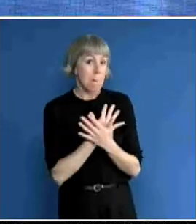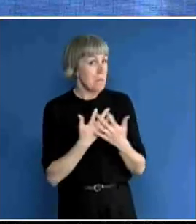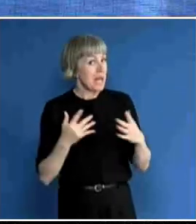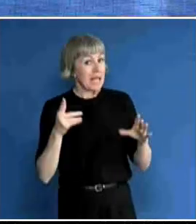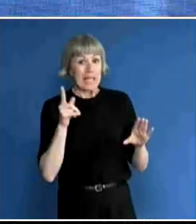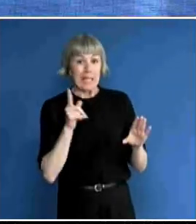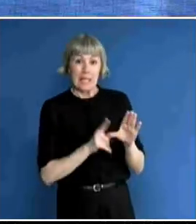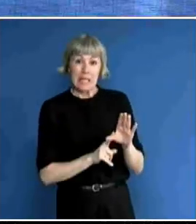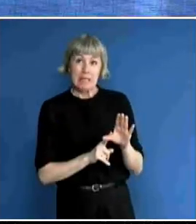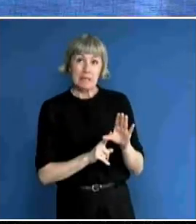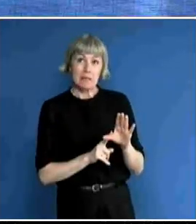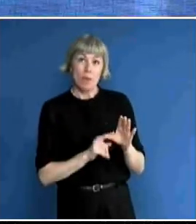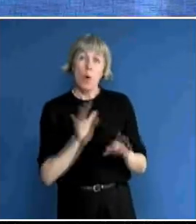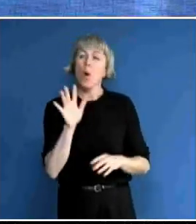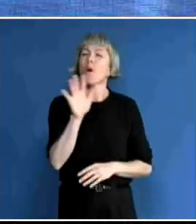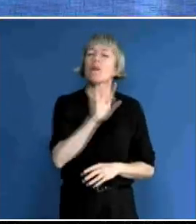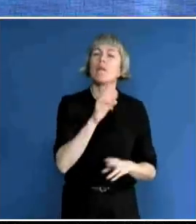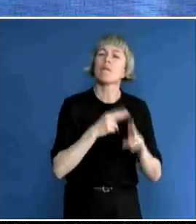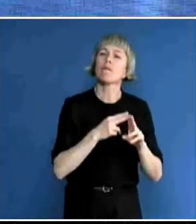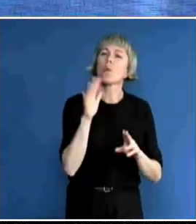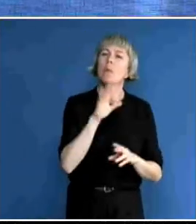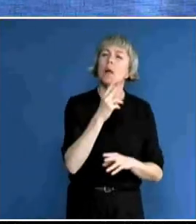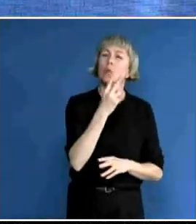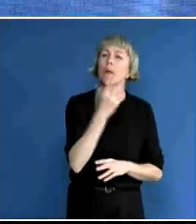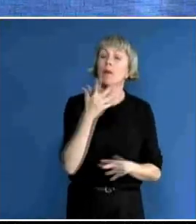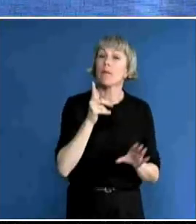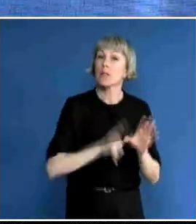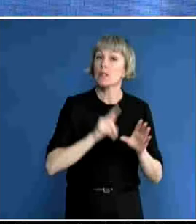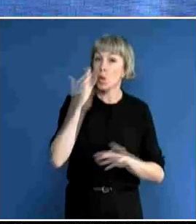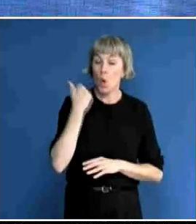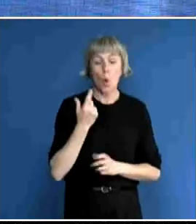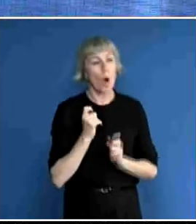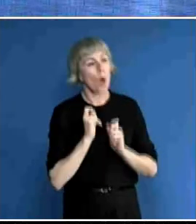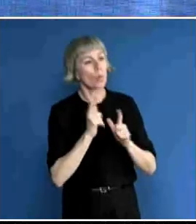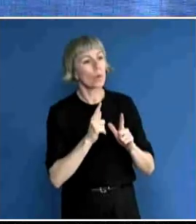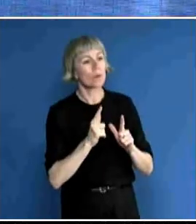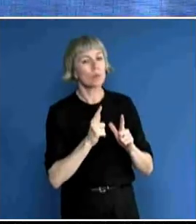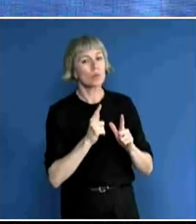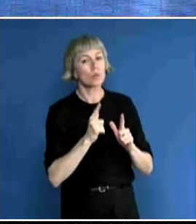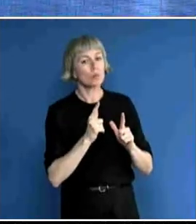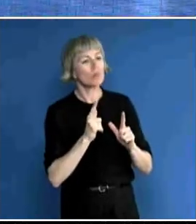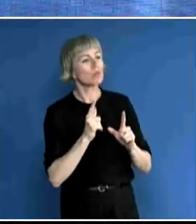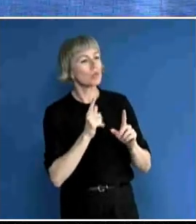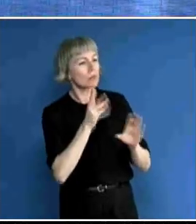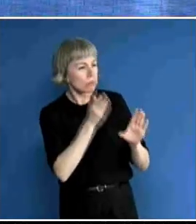of different mental health issues, not receiving the right treatment, medication, or